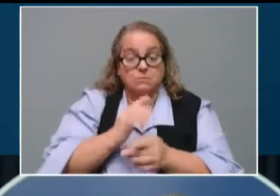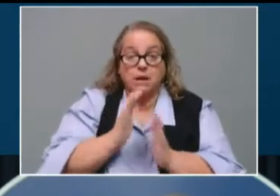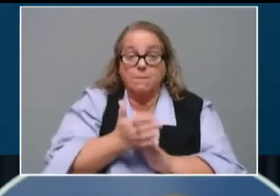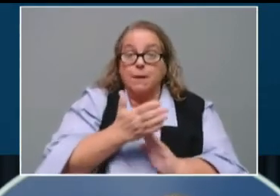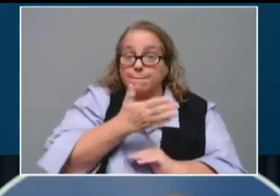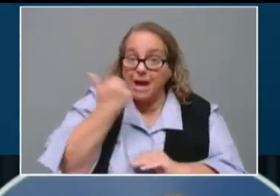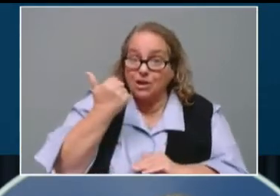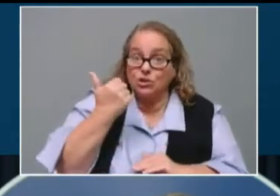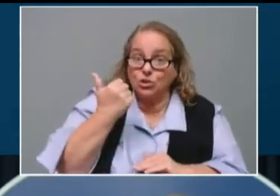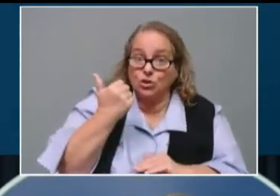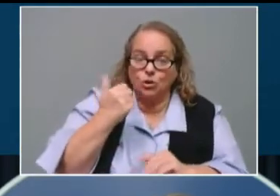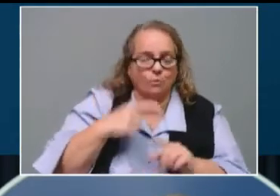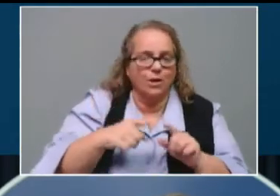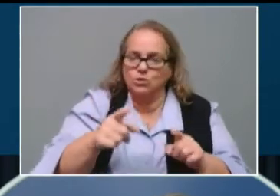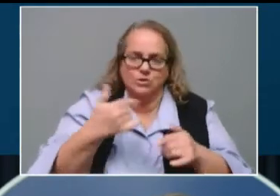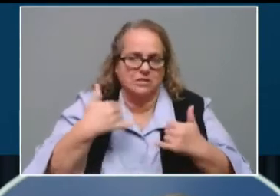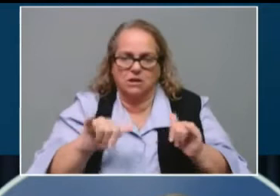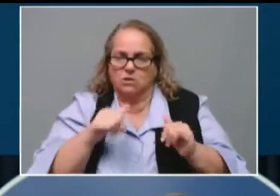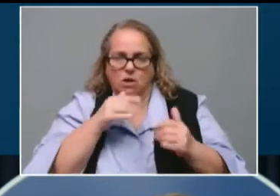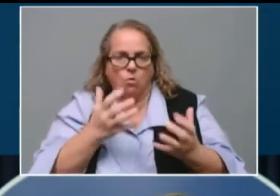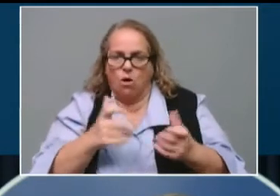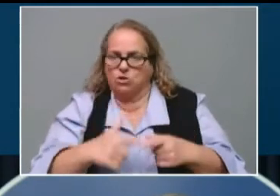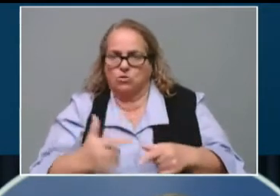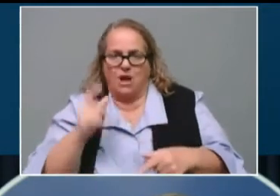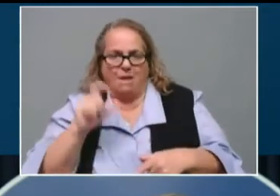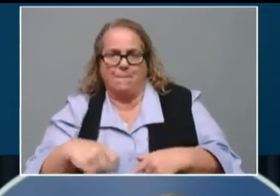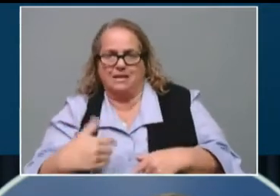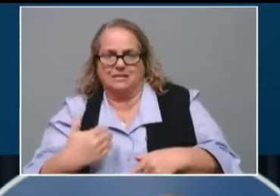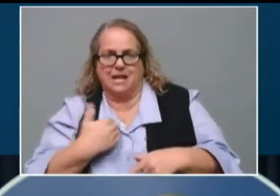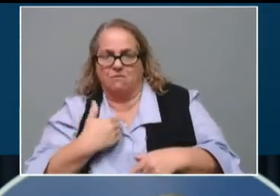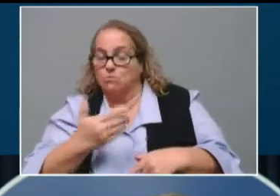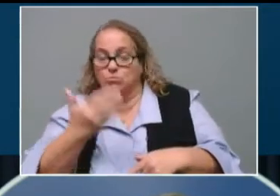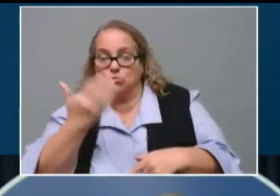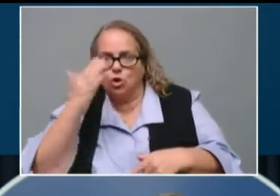them because you don't know how strong the next variant might be. You want to